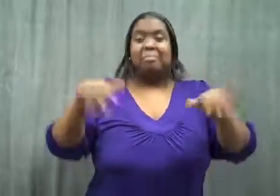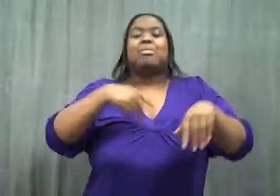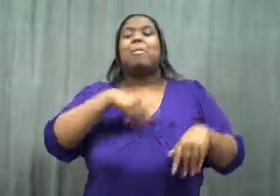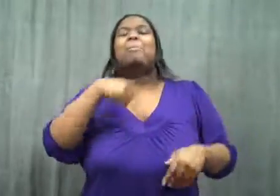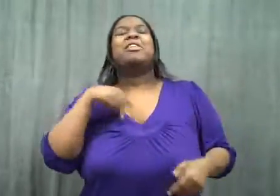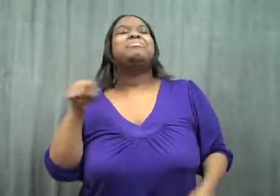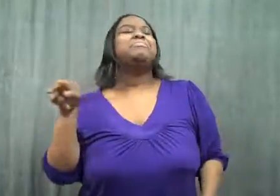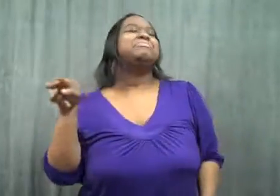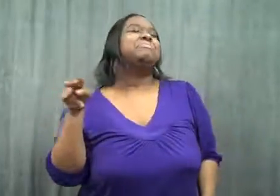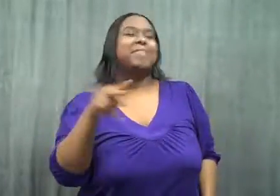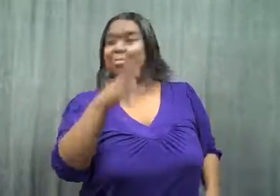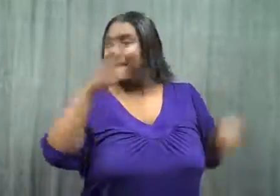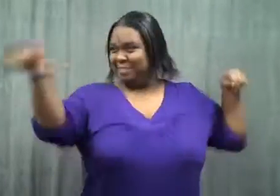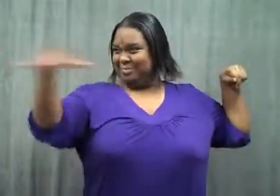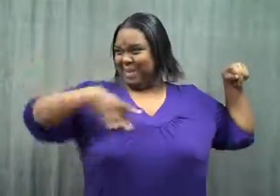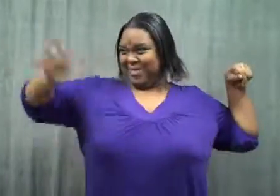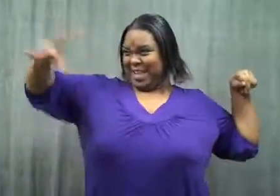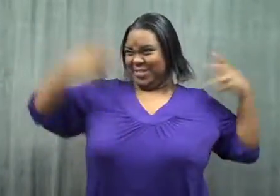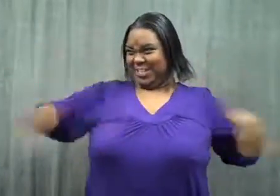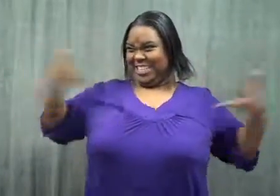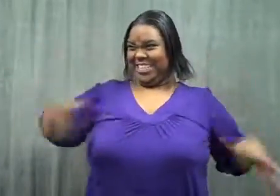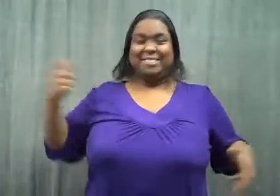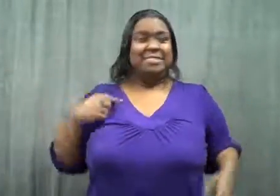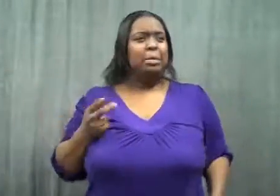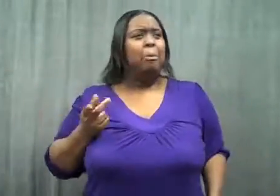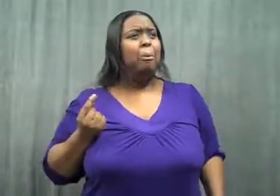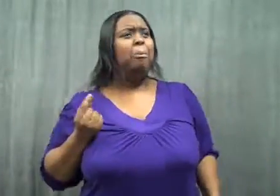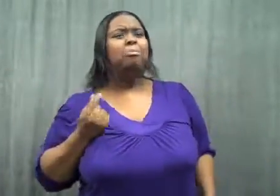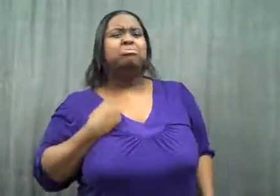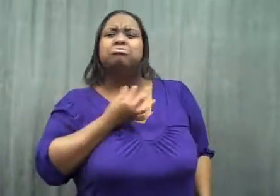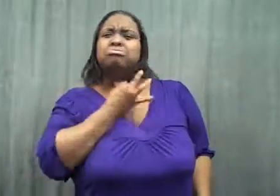Mom said she found me a dress. I was curious.